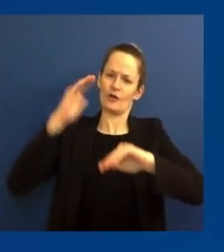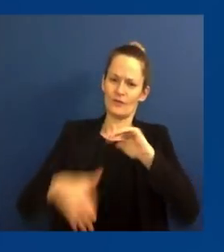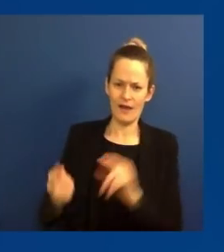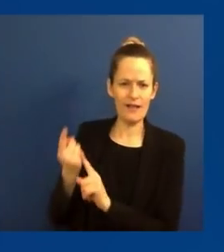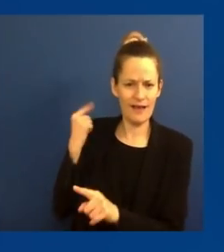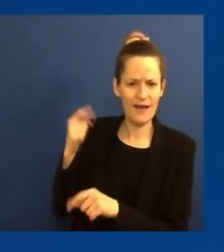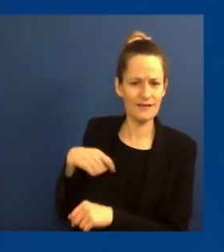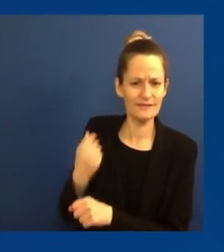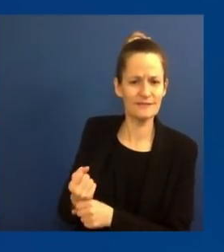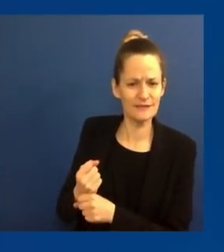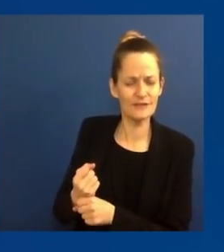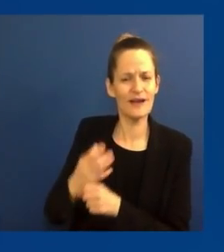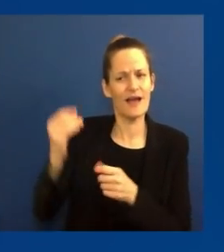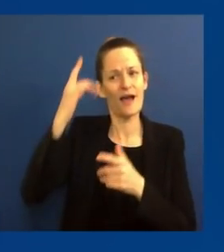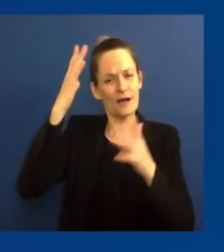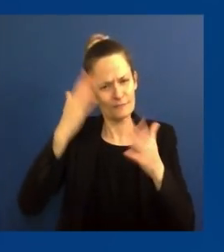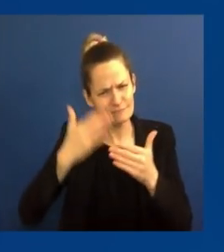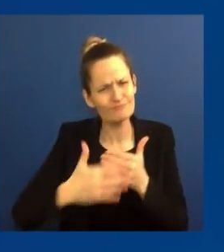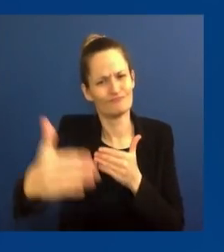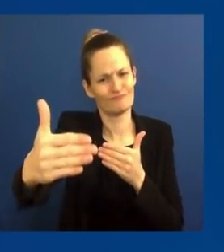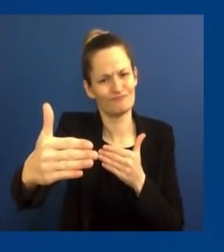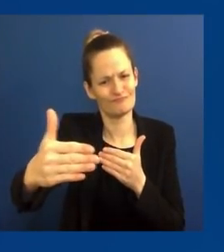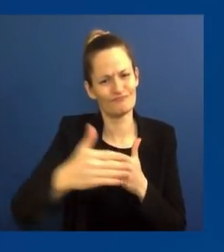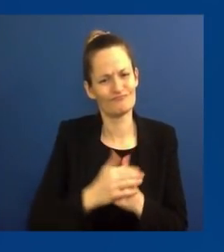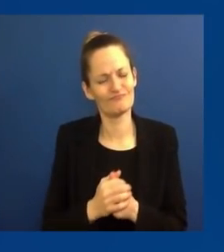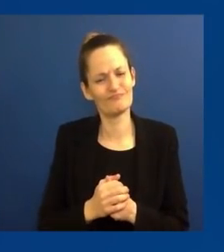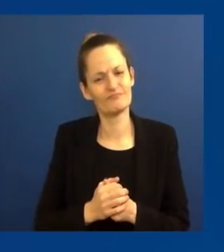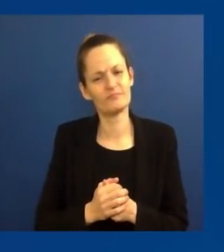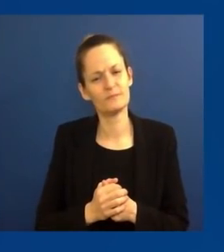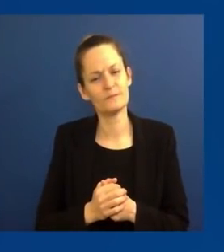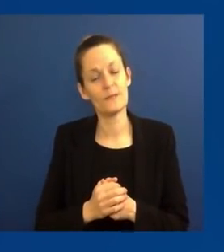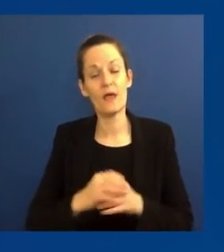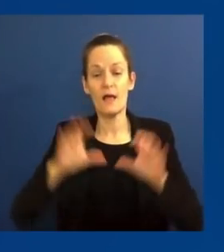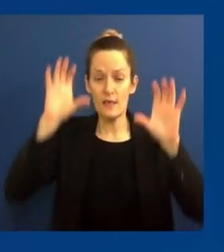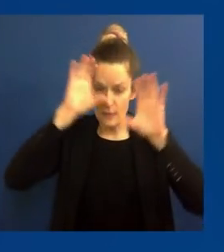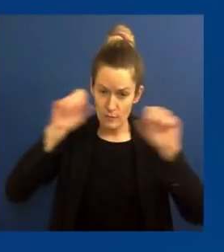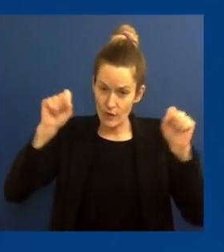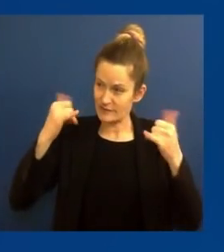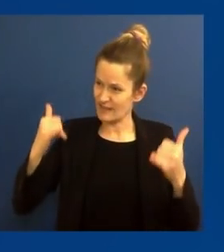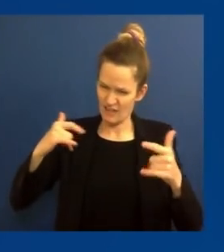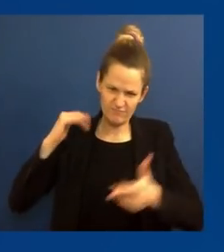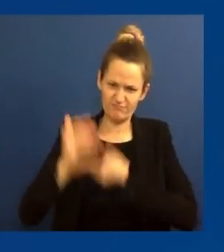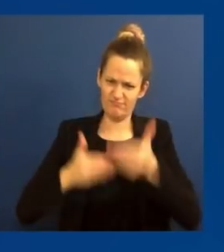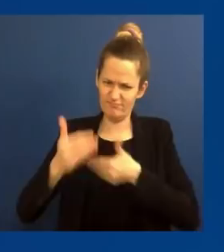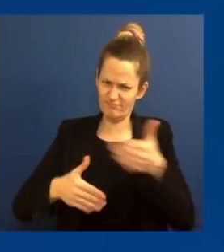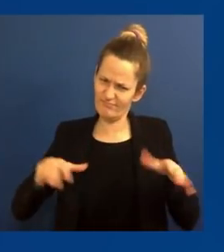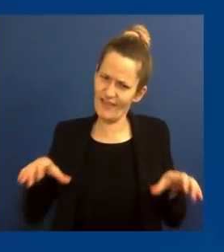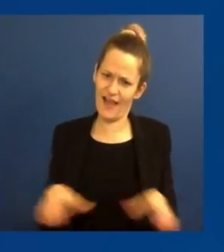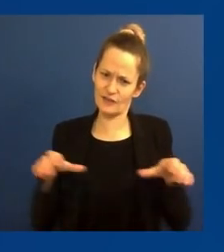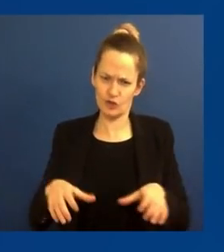And because of the administration's actions, we're moving toward a time when COVID won't disrupt our daily lives,